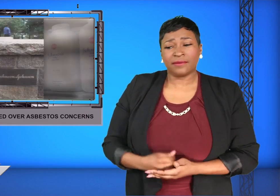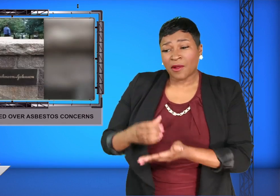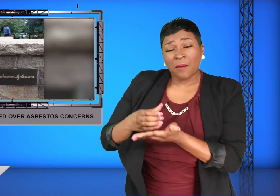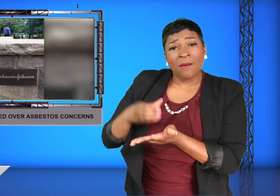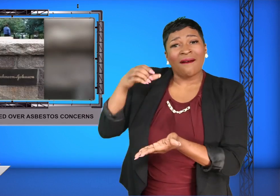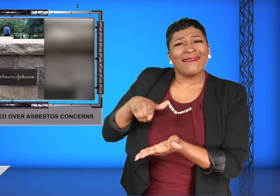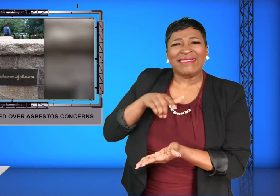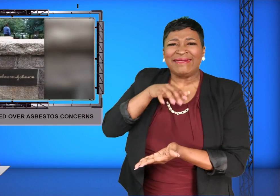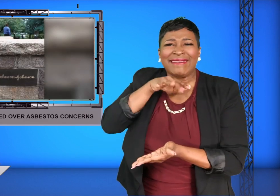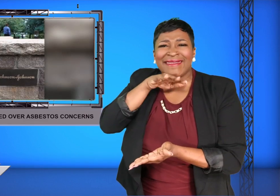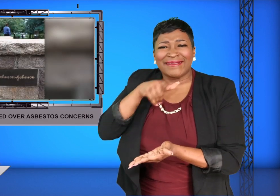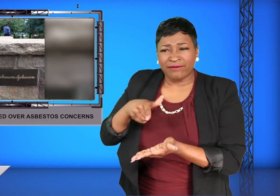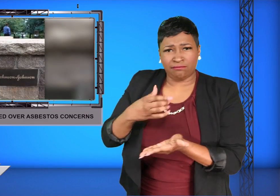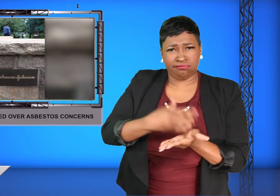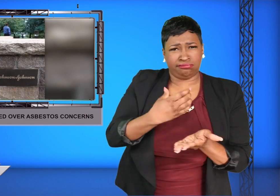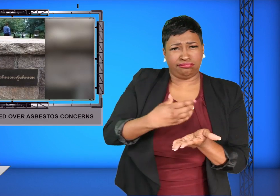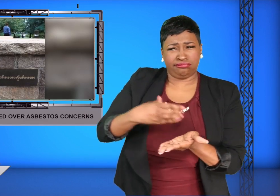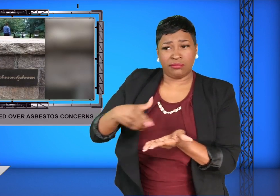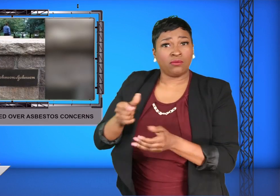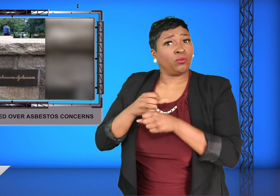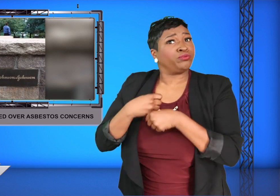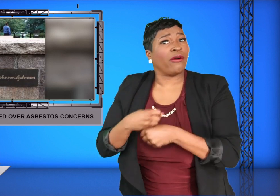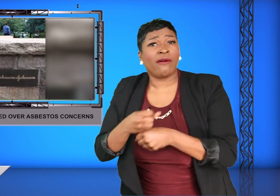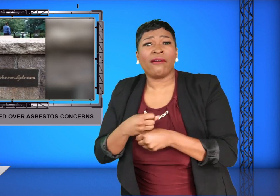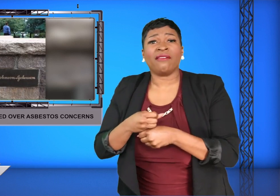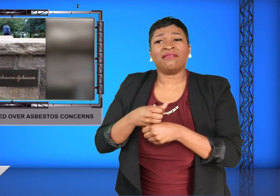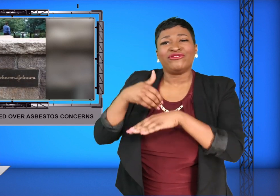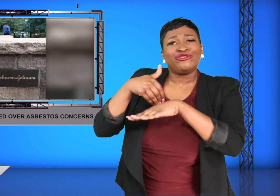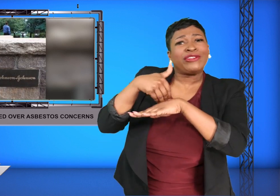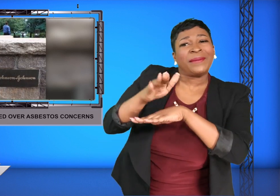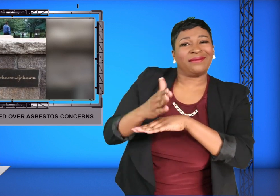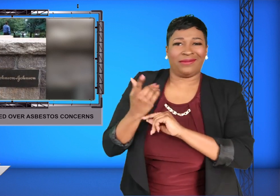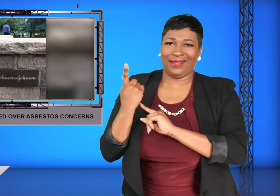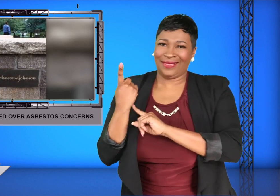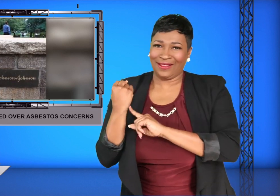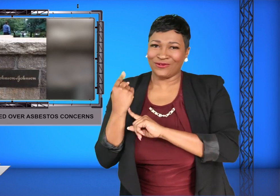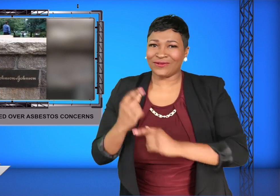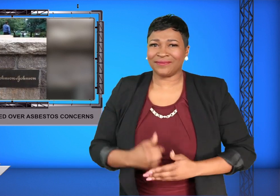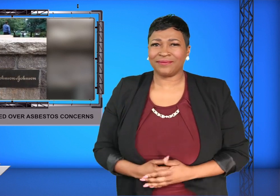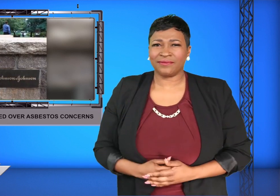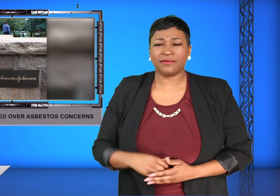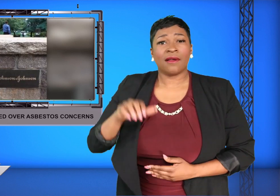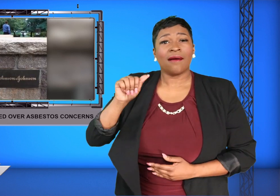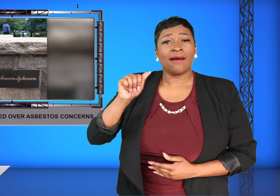The affected bottles were produced and shipped last year.